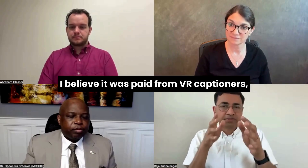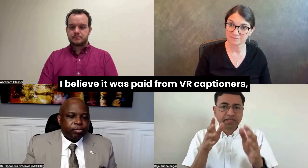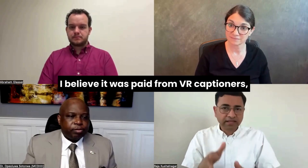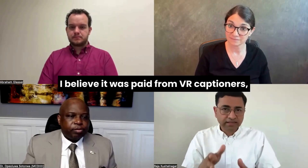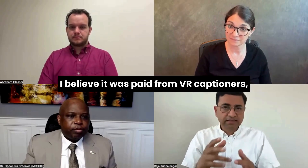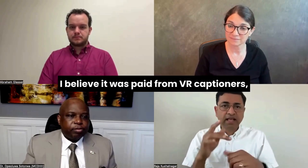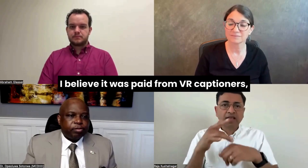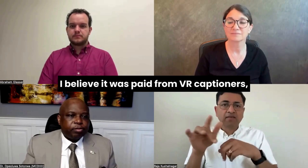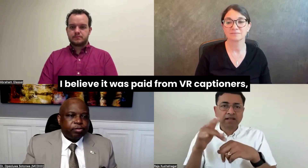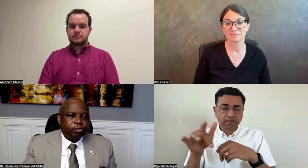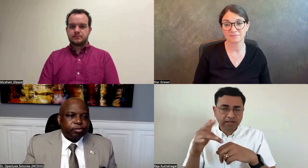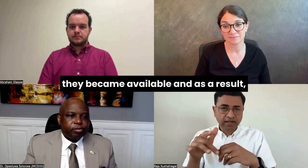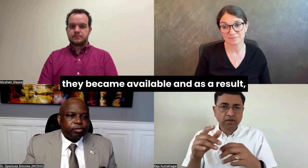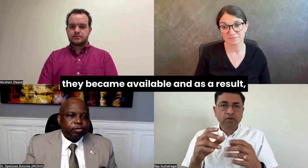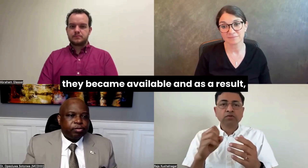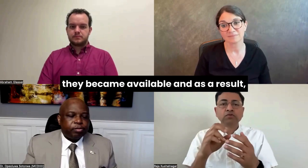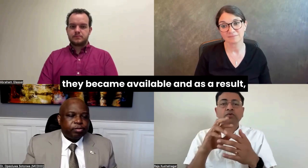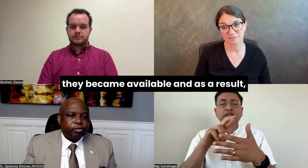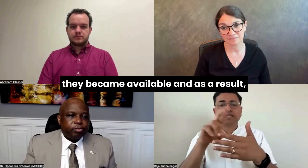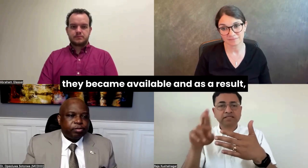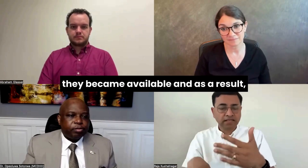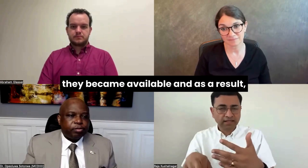they became available and as a result,